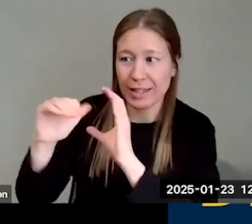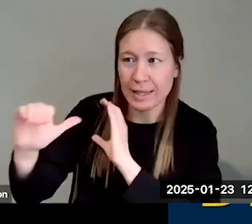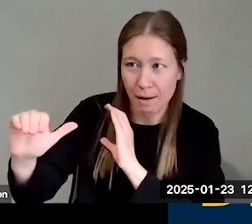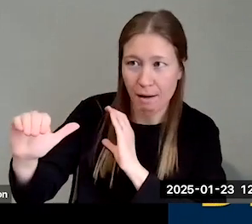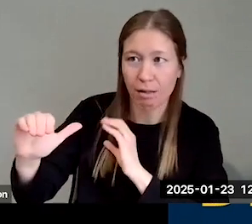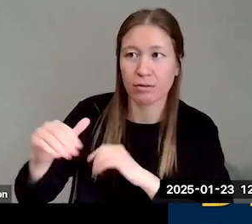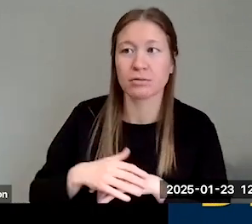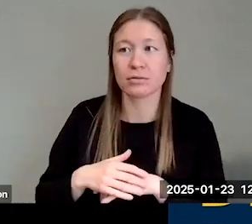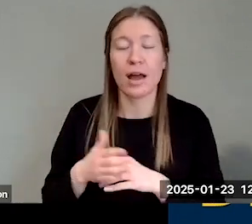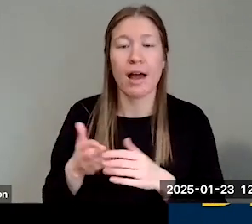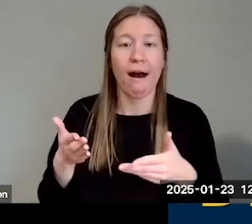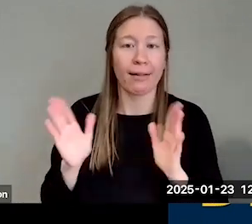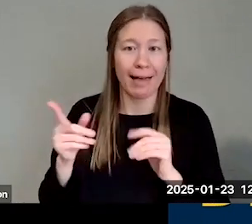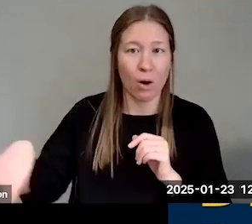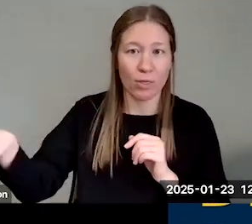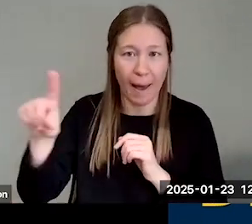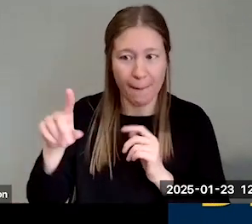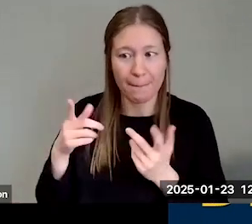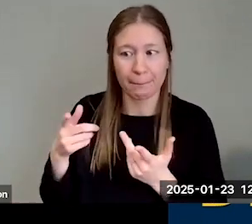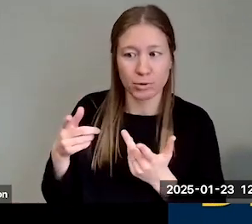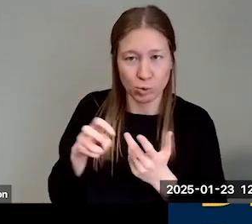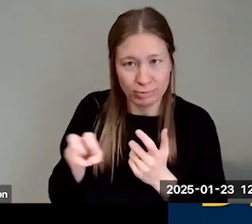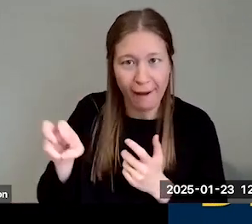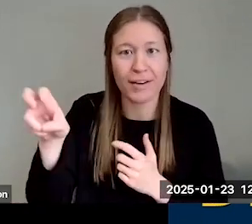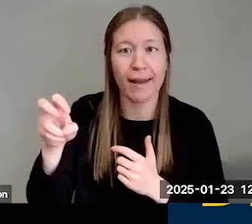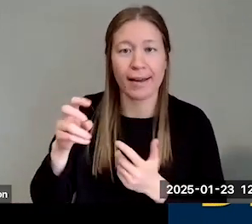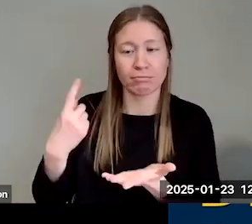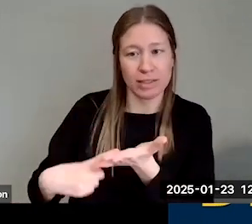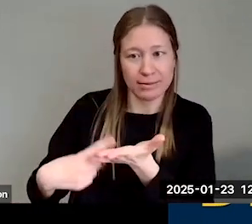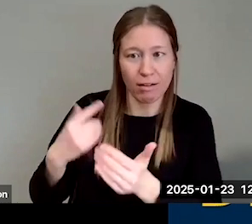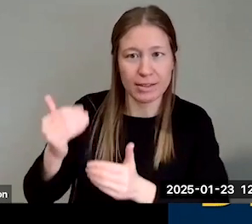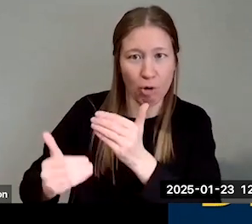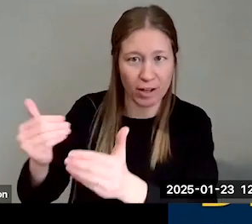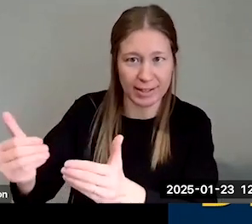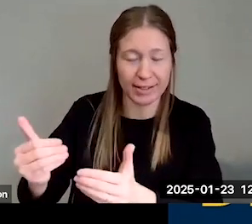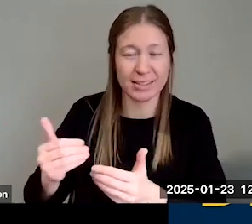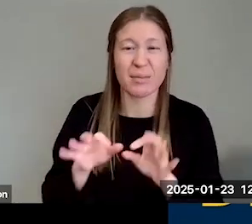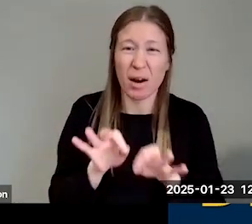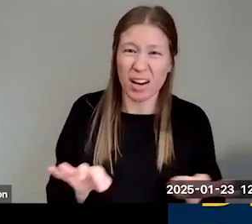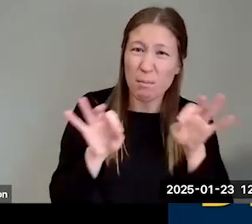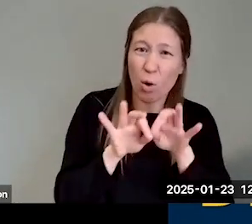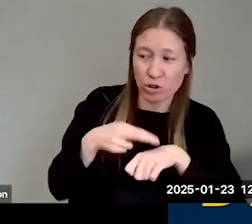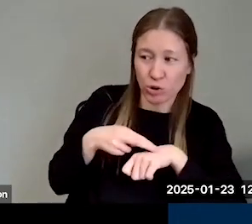and talk about the process. You also are, of course, able to refer them to their unit HR.